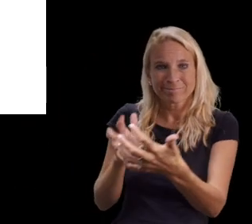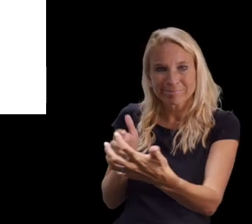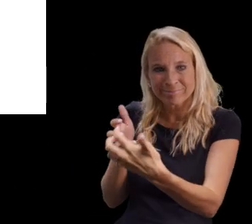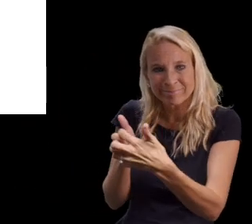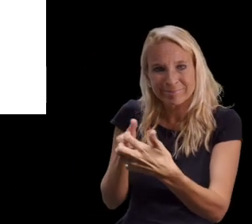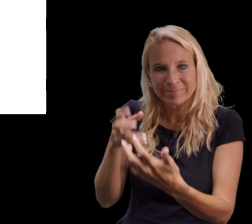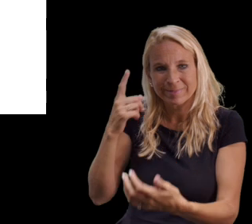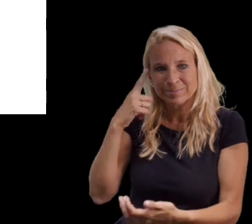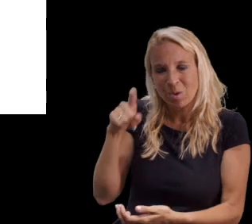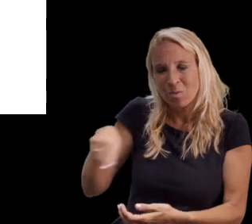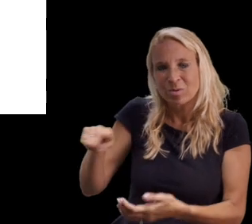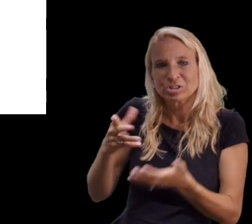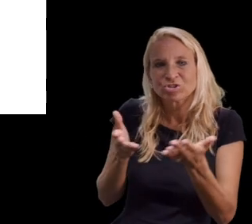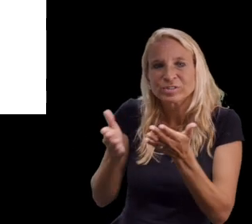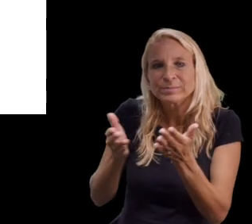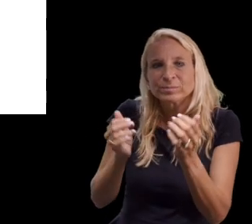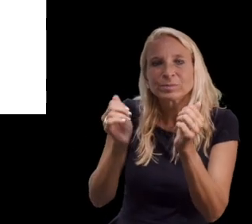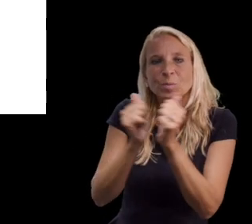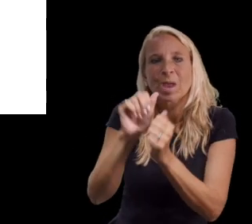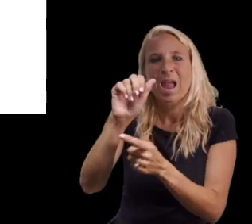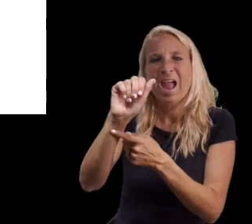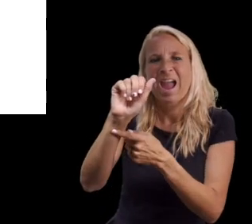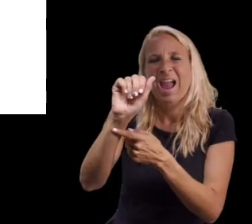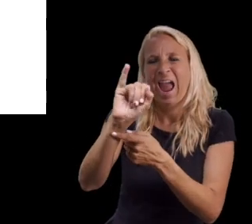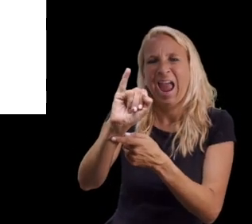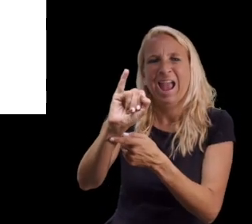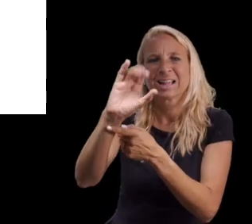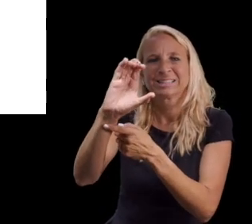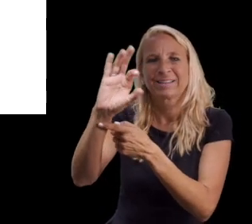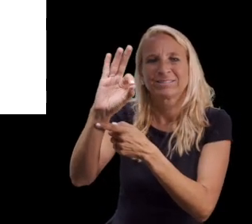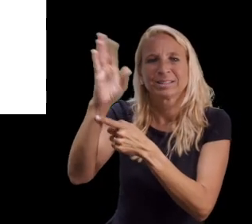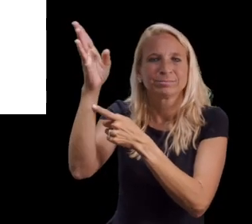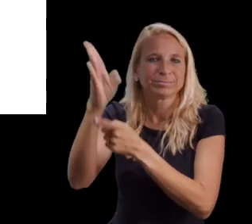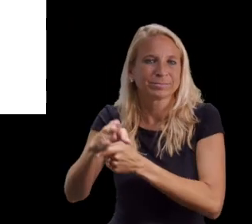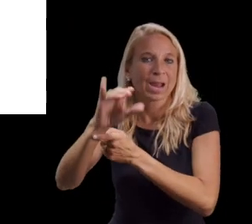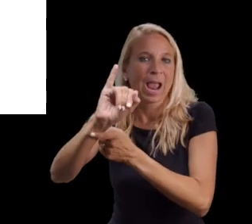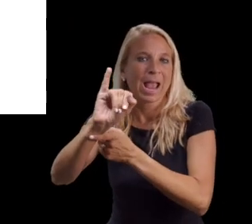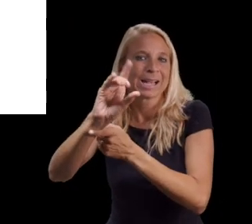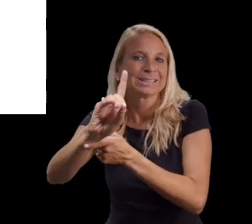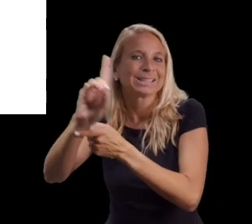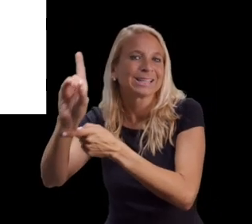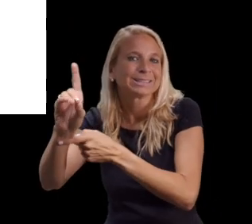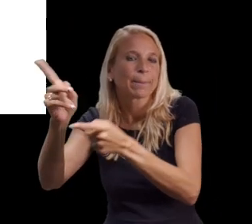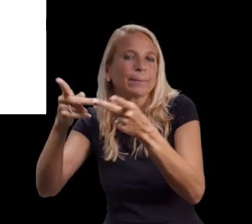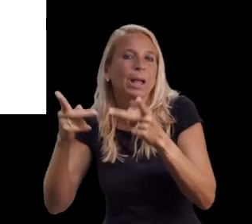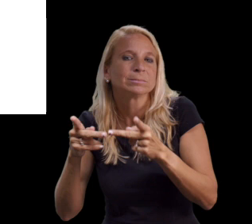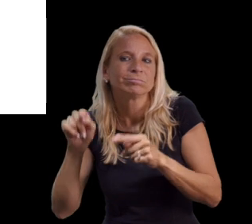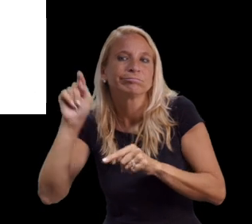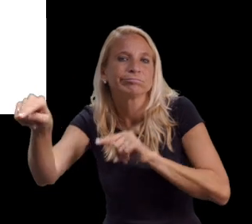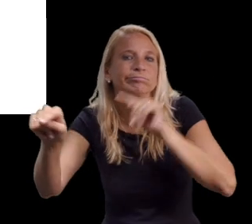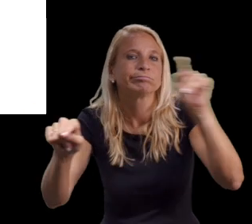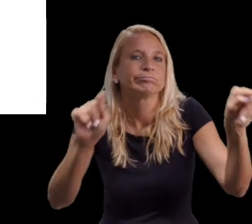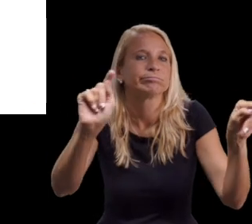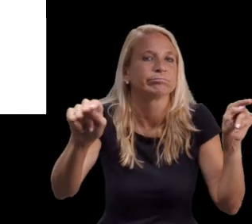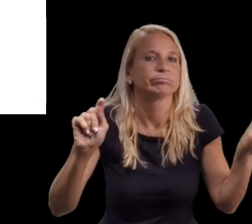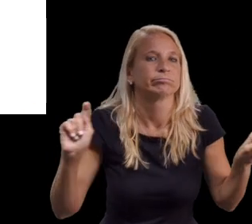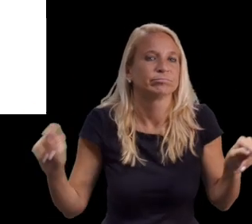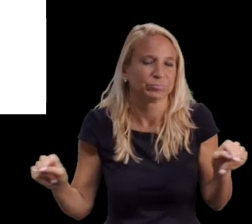This waiver is an alternative to receiving services and an ICF/IDD facility.